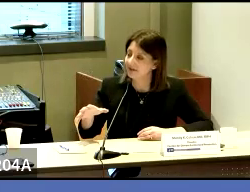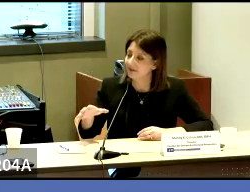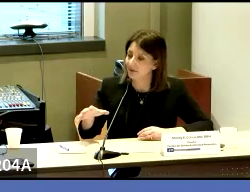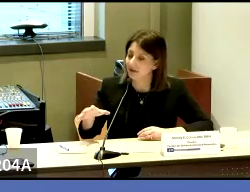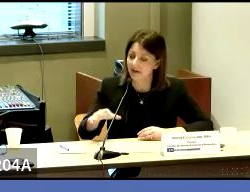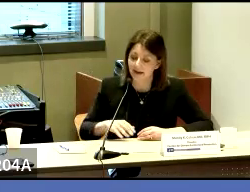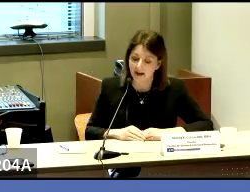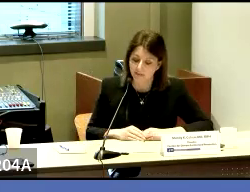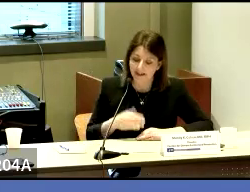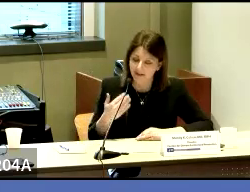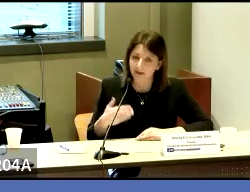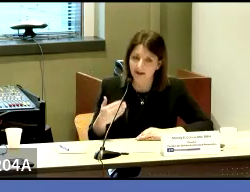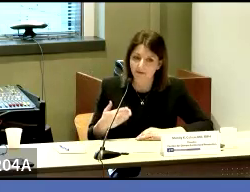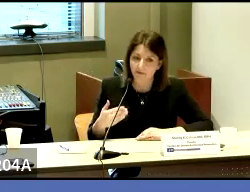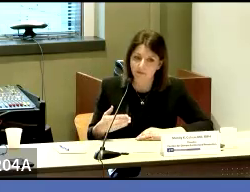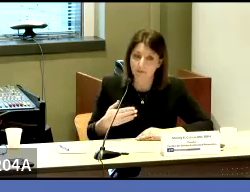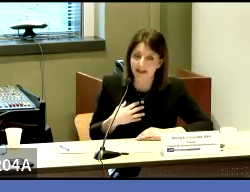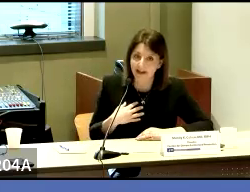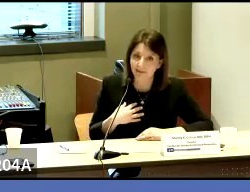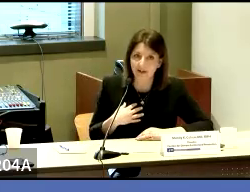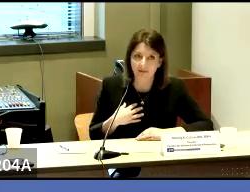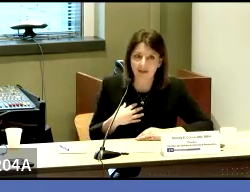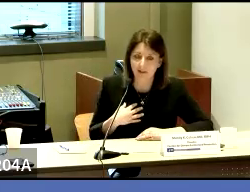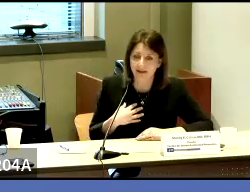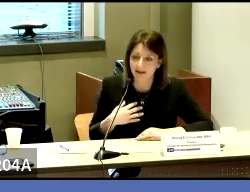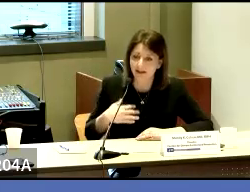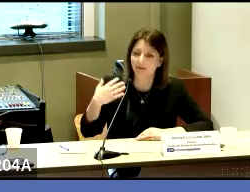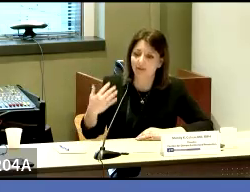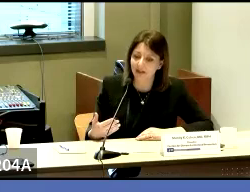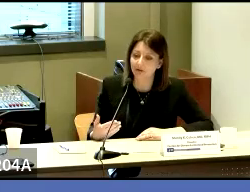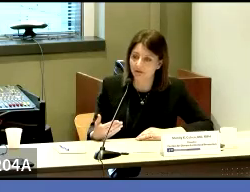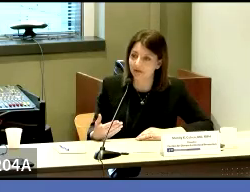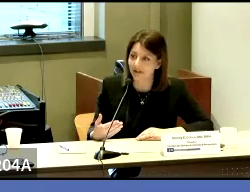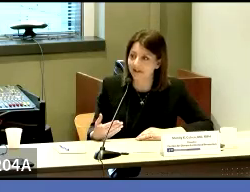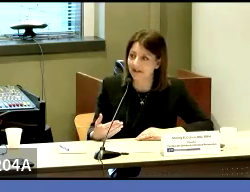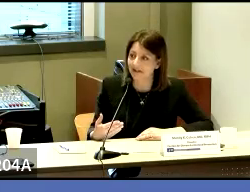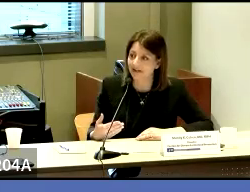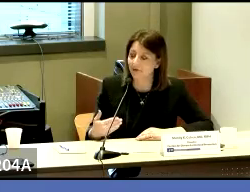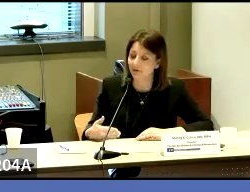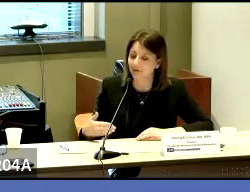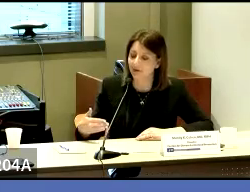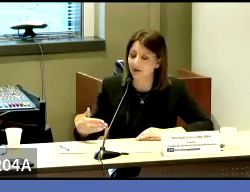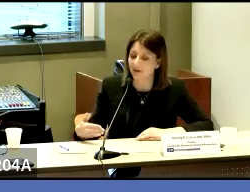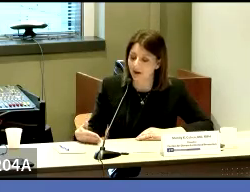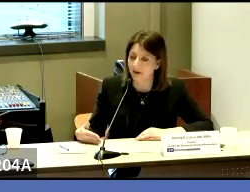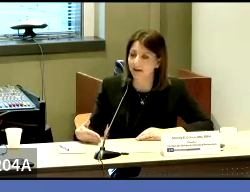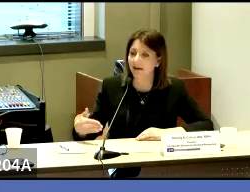And that's what a lot of my time is going to be spent on, is reintroducing CDC to the public.